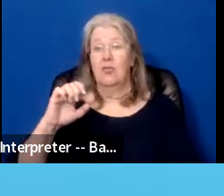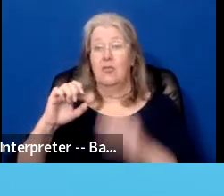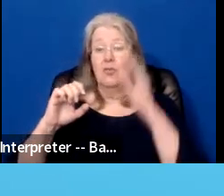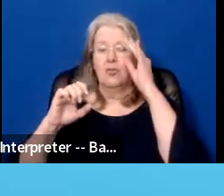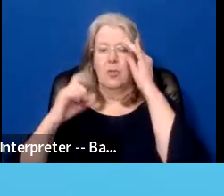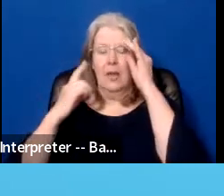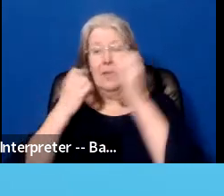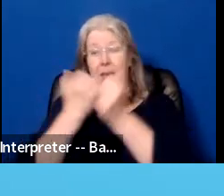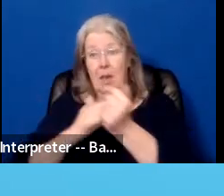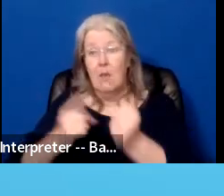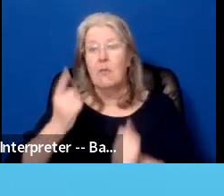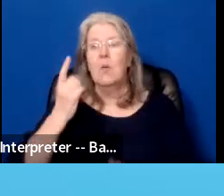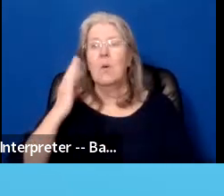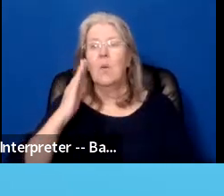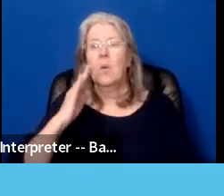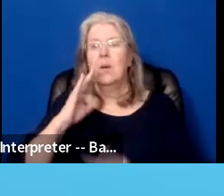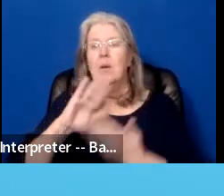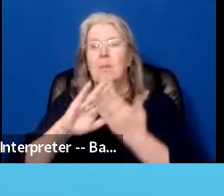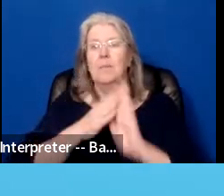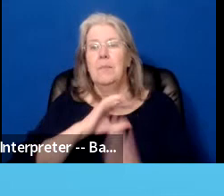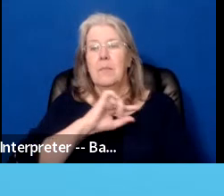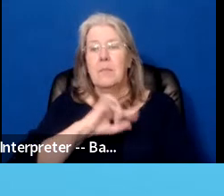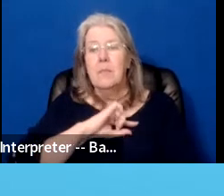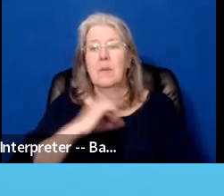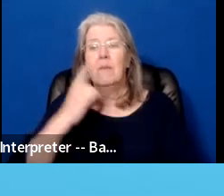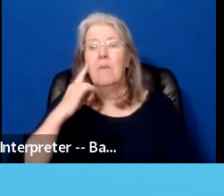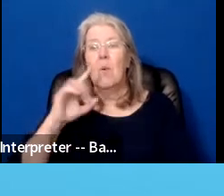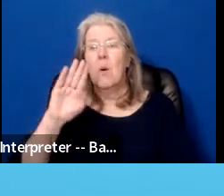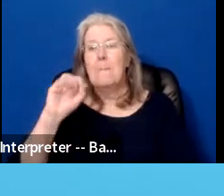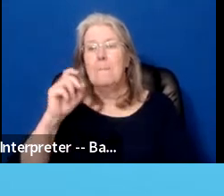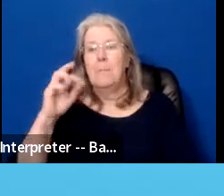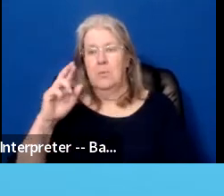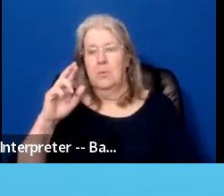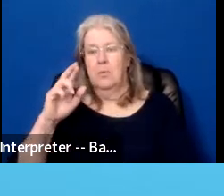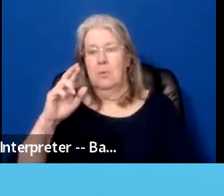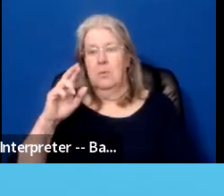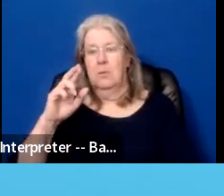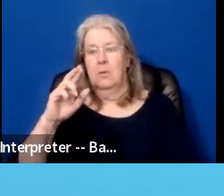everybody will be eligible for a booster, but I don't know that we will be calling it a booster